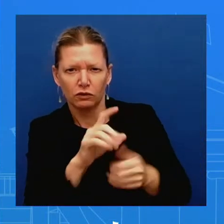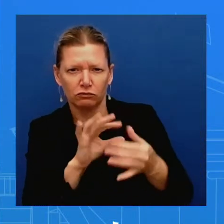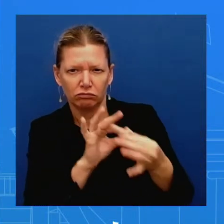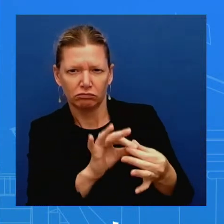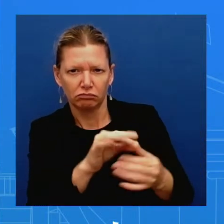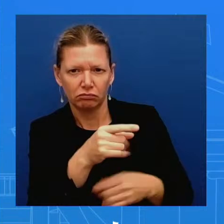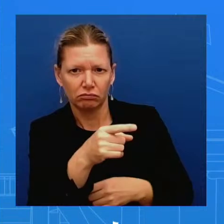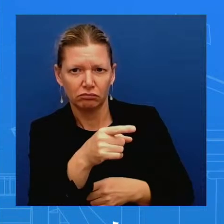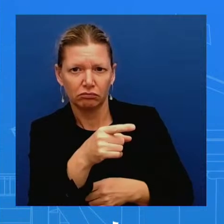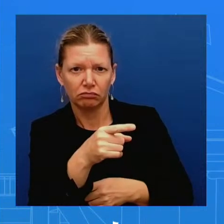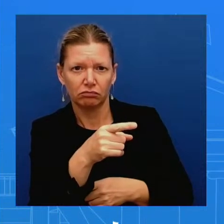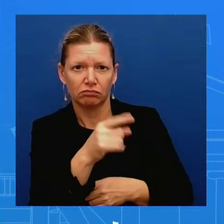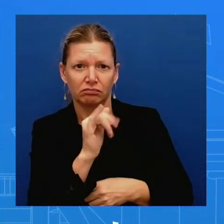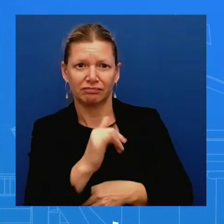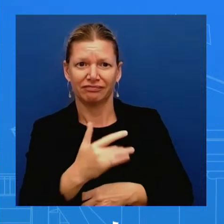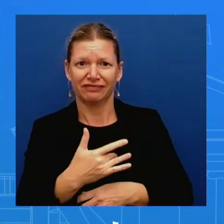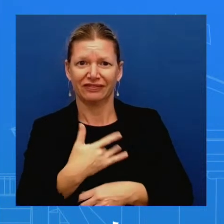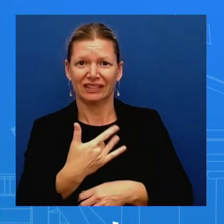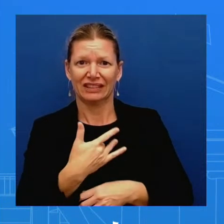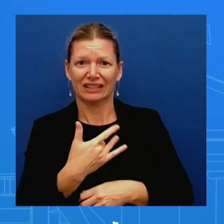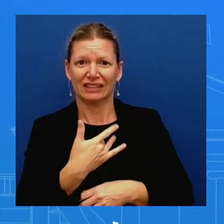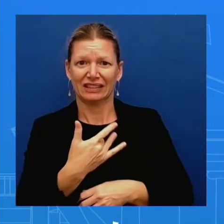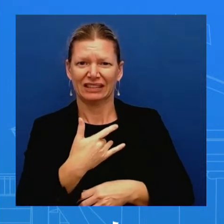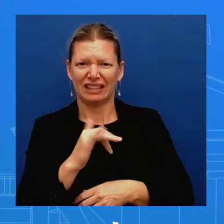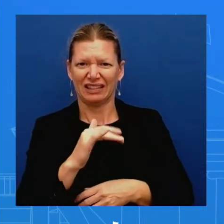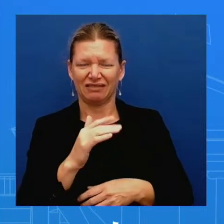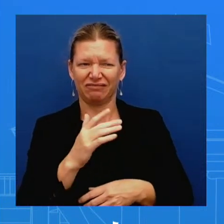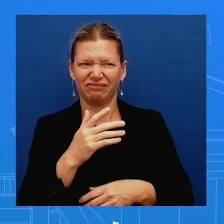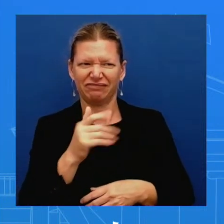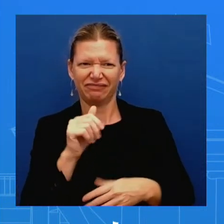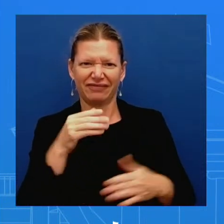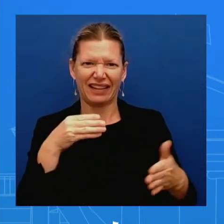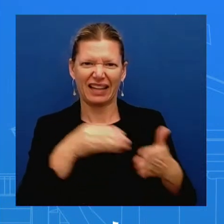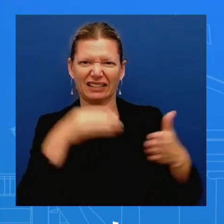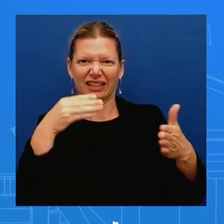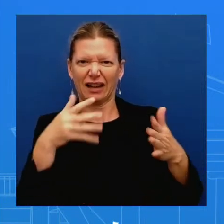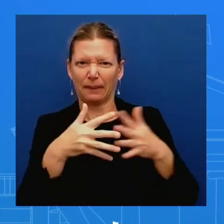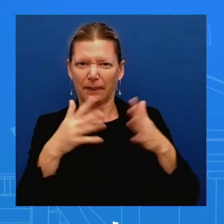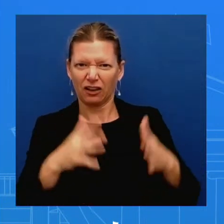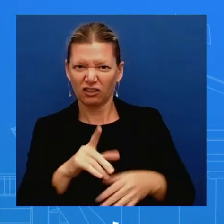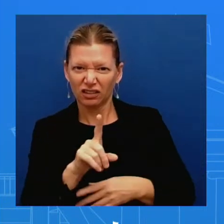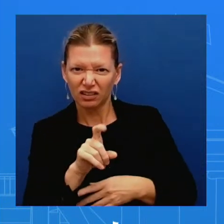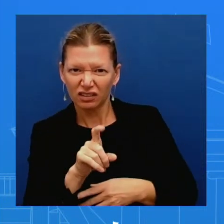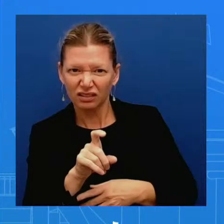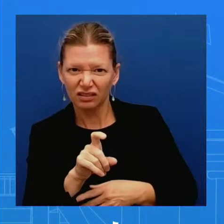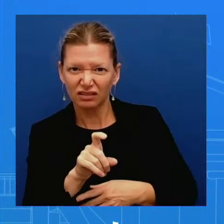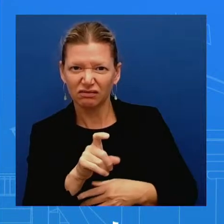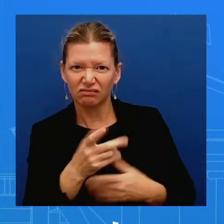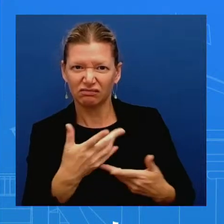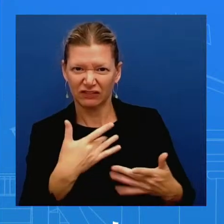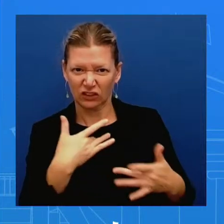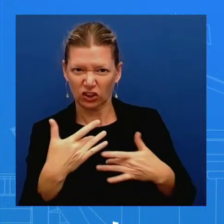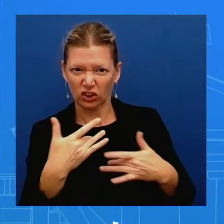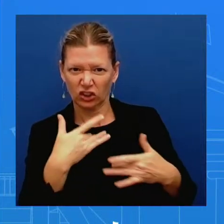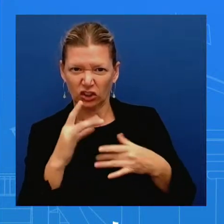is it concerning to the White House? Ms. Jean-Pierre: Look, it -- we don't see -- again, we don't see anything new with this. We've seen this before.